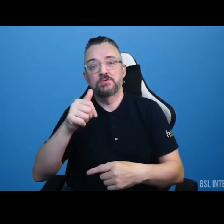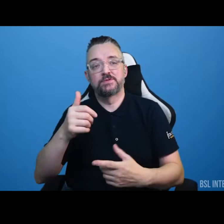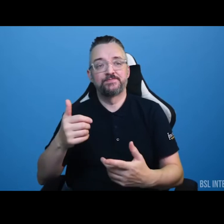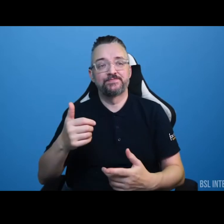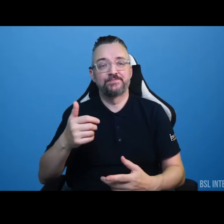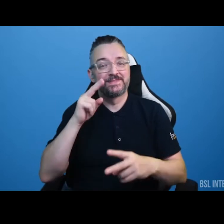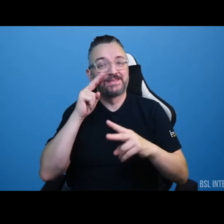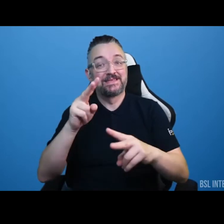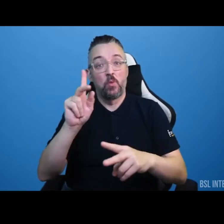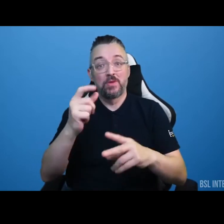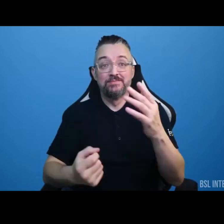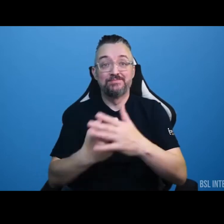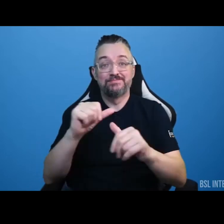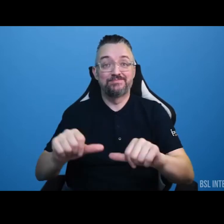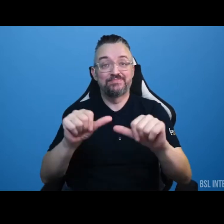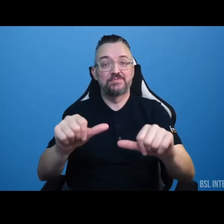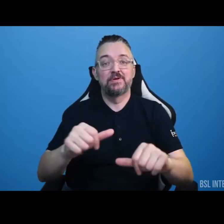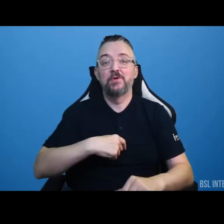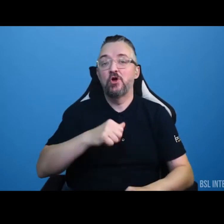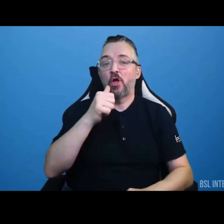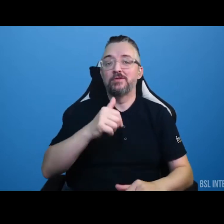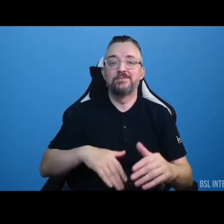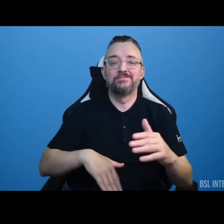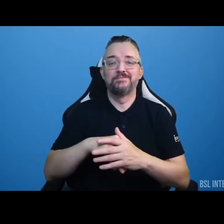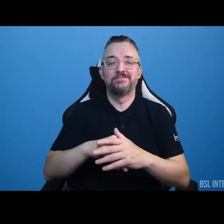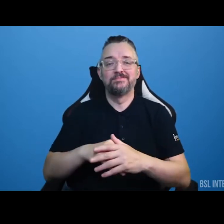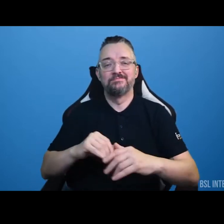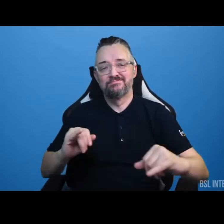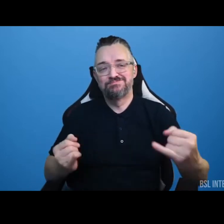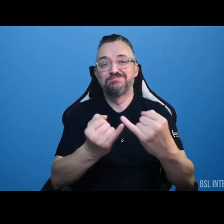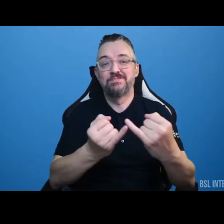So I'm not all out war here at all. It's a very scary prospect.